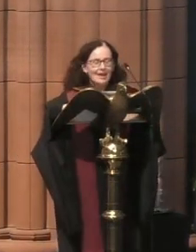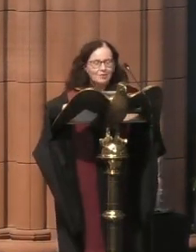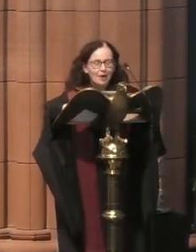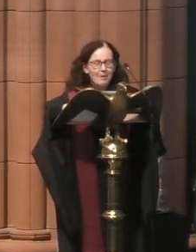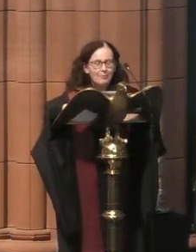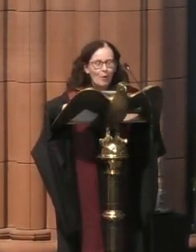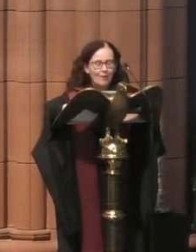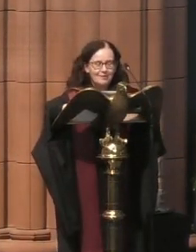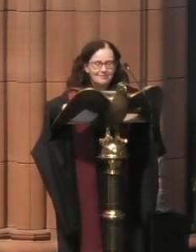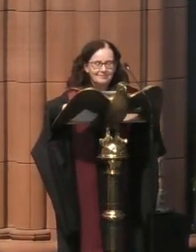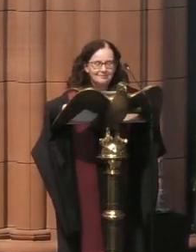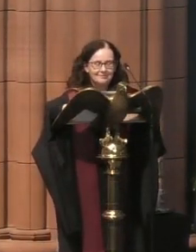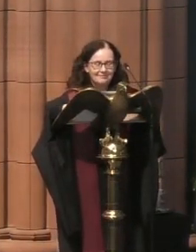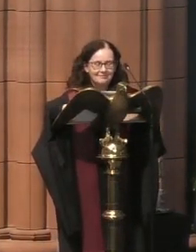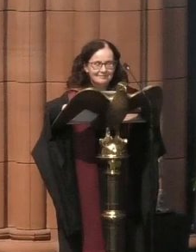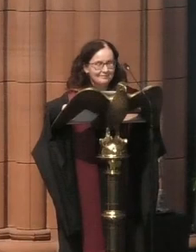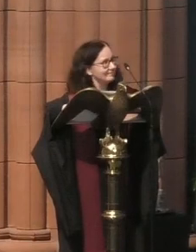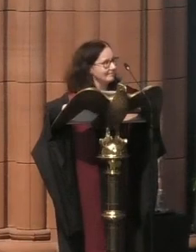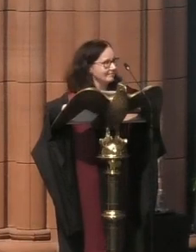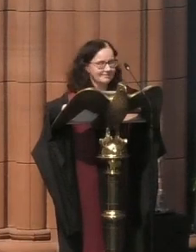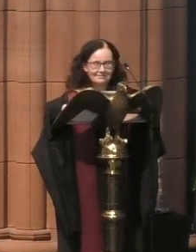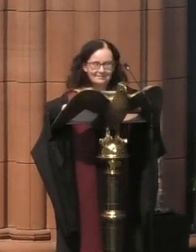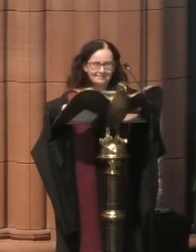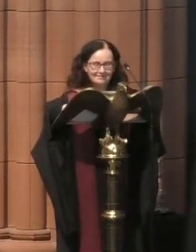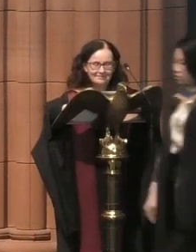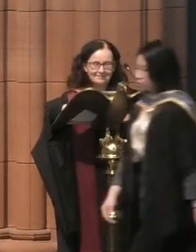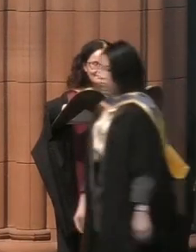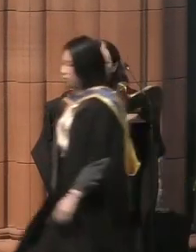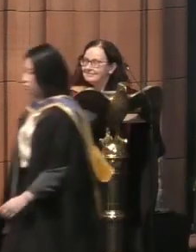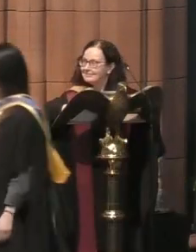Cheuk Man Wong. (AUDIENCE APPLAUDS)